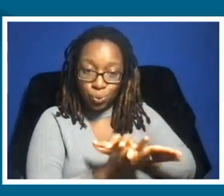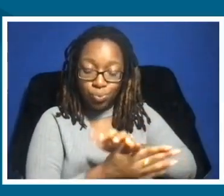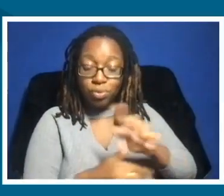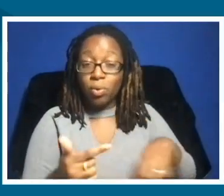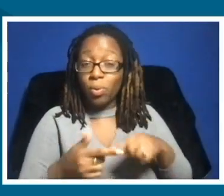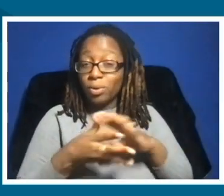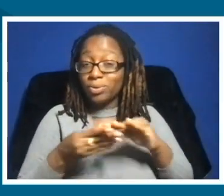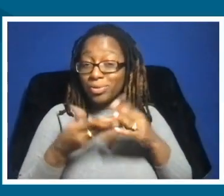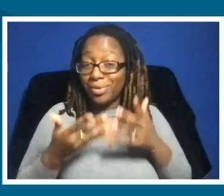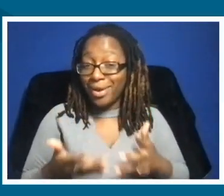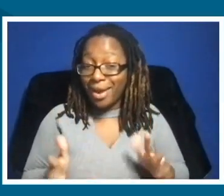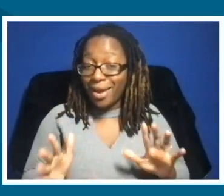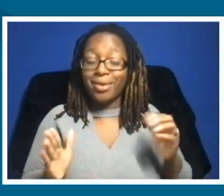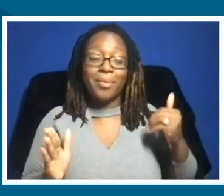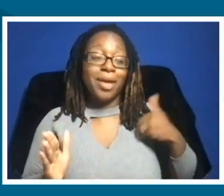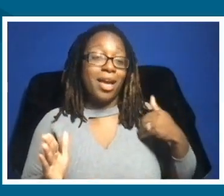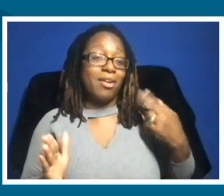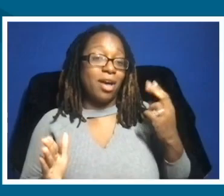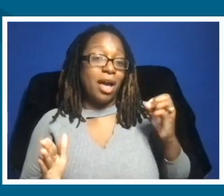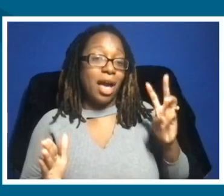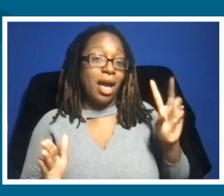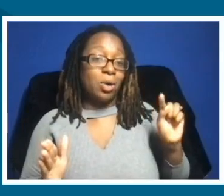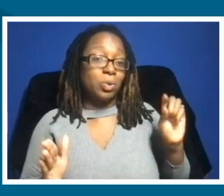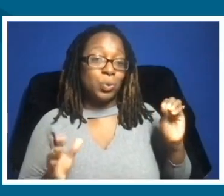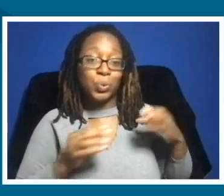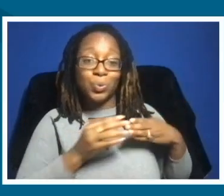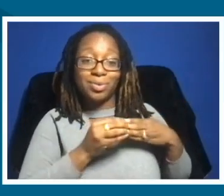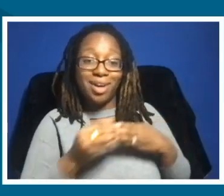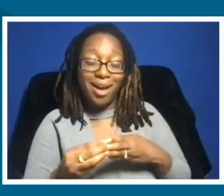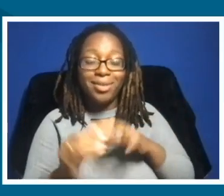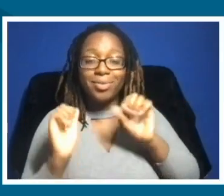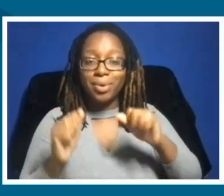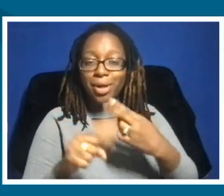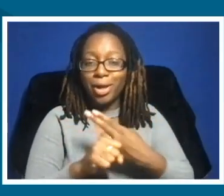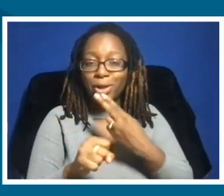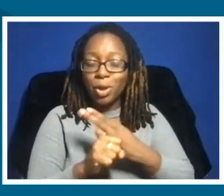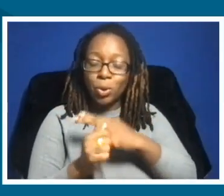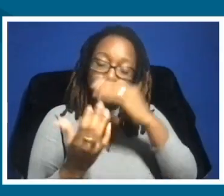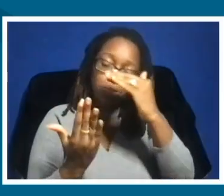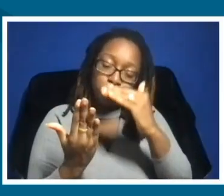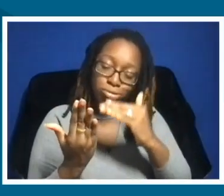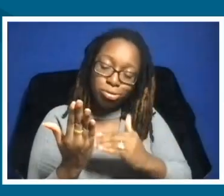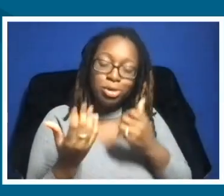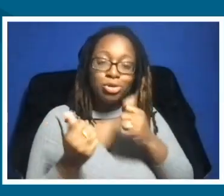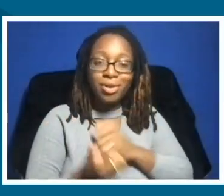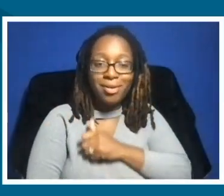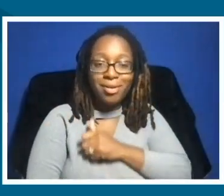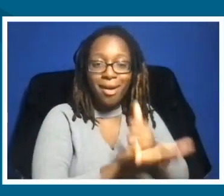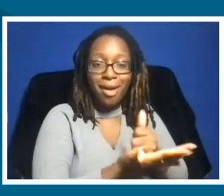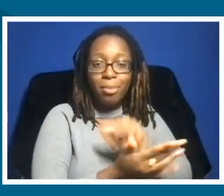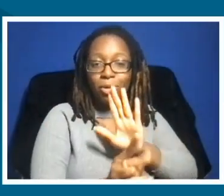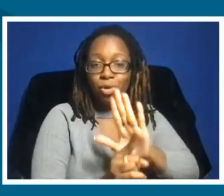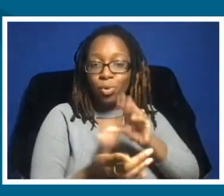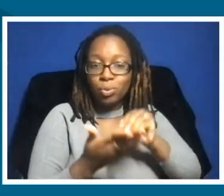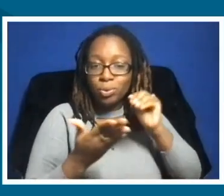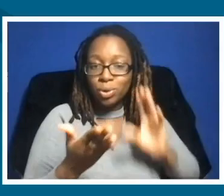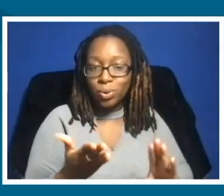and you can adapt the steps we use to support your own students in planning and launching their own activations in